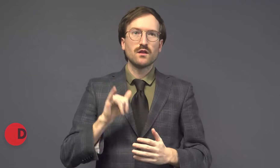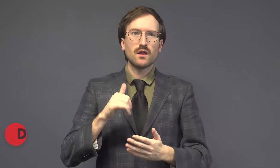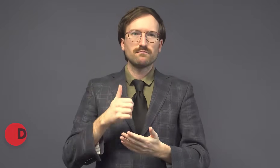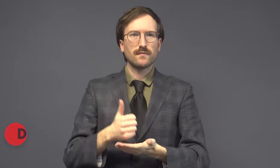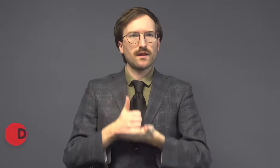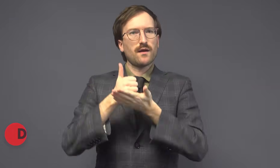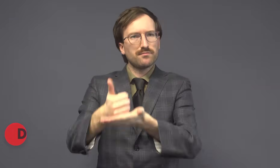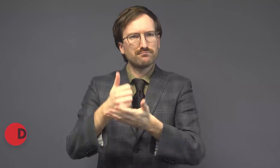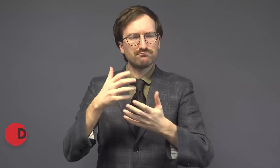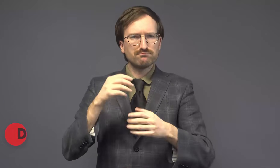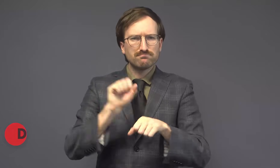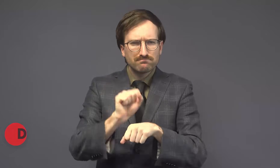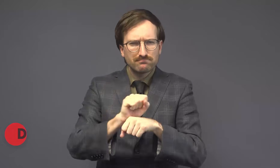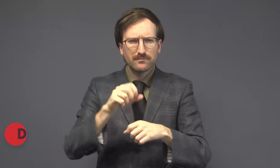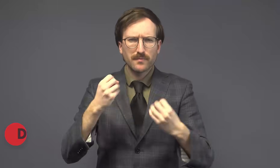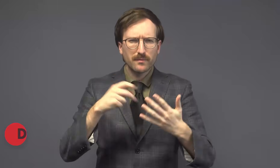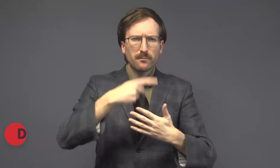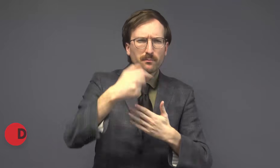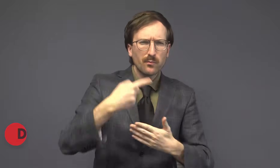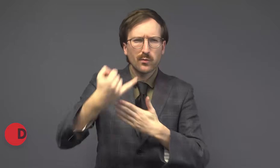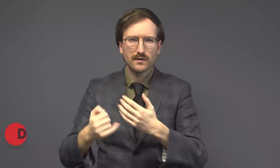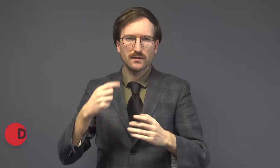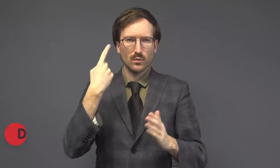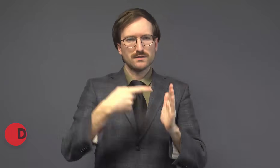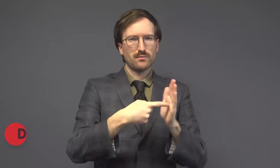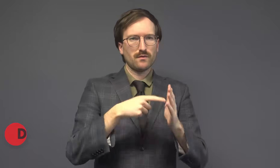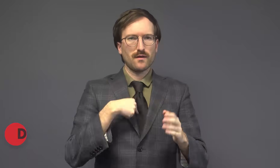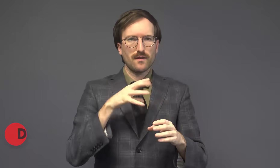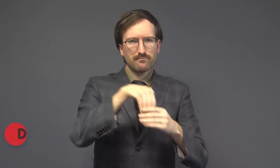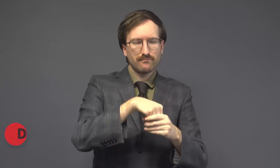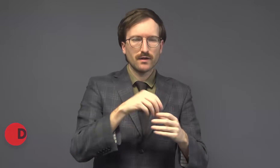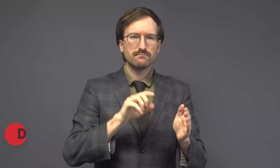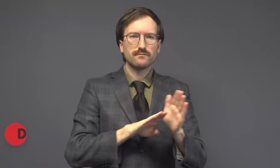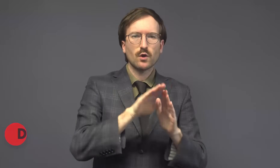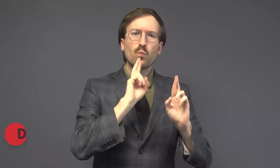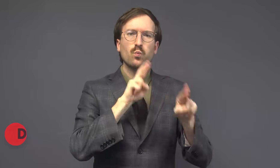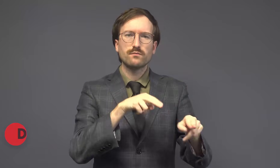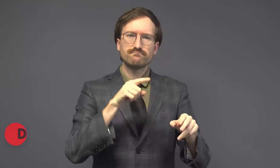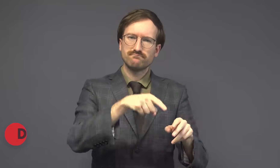I helped to develop a report,